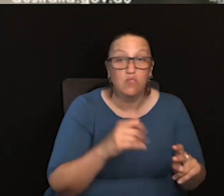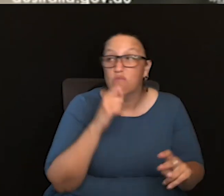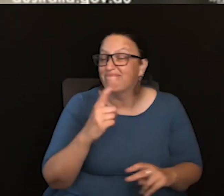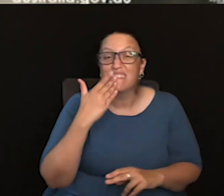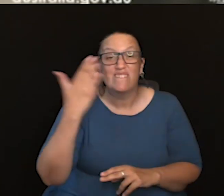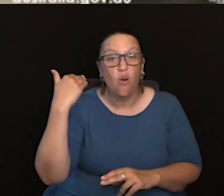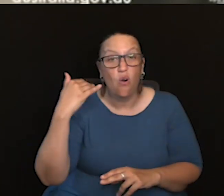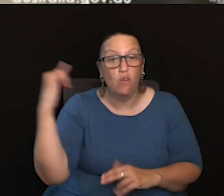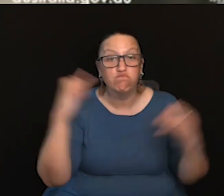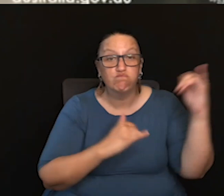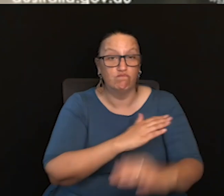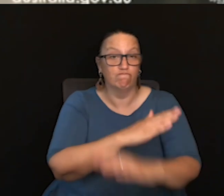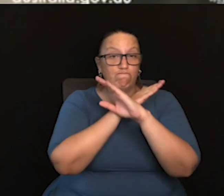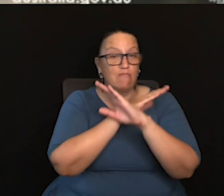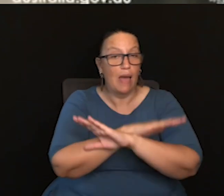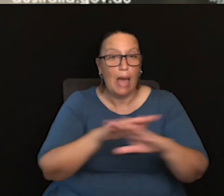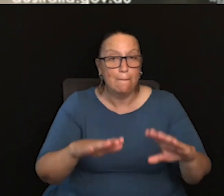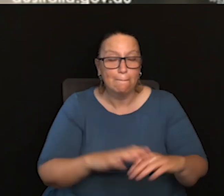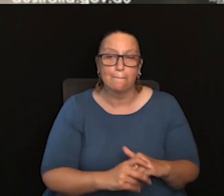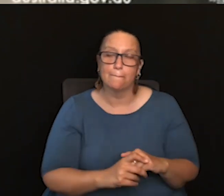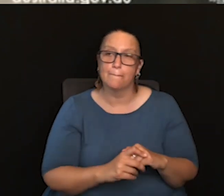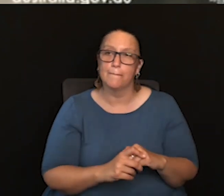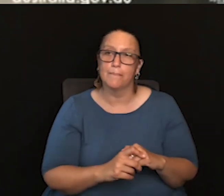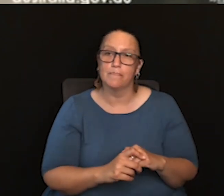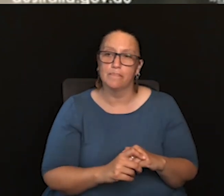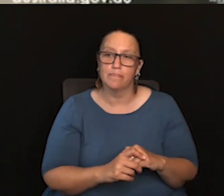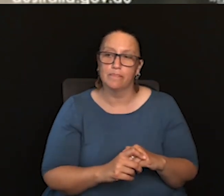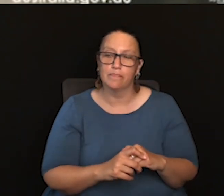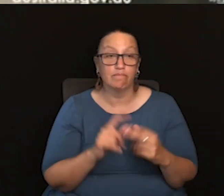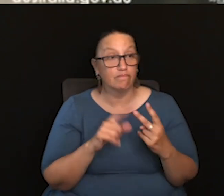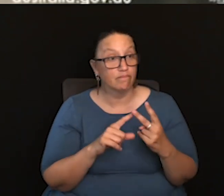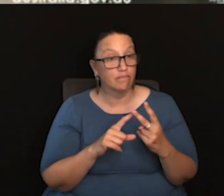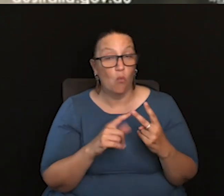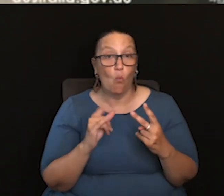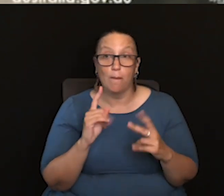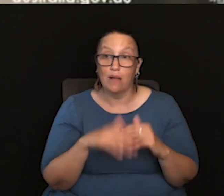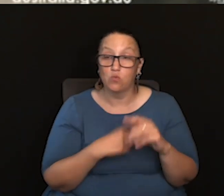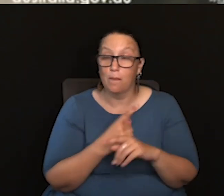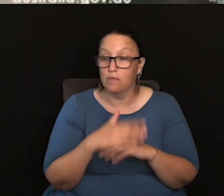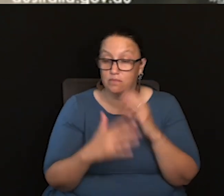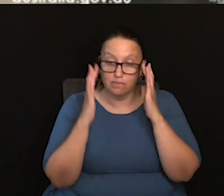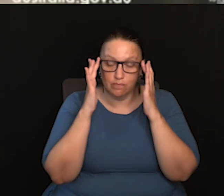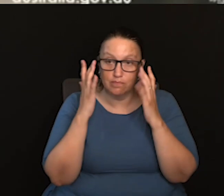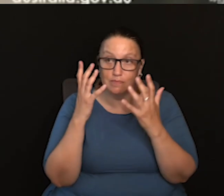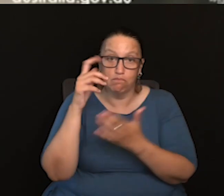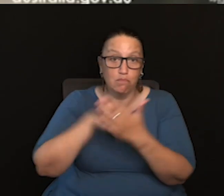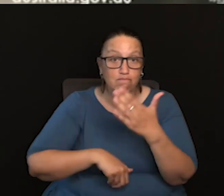procuring PPE or right through the course of it. So there's continuous learning and engagement literally every day.